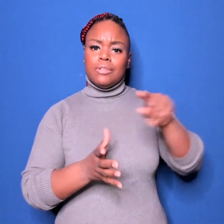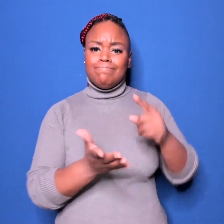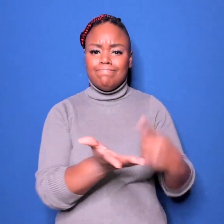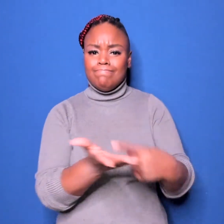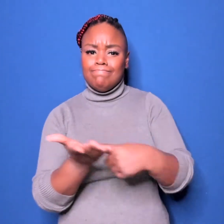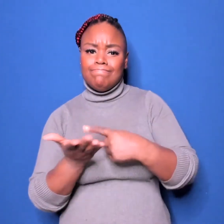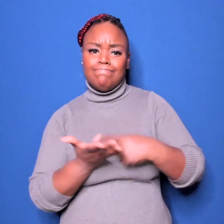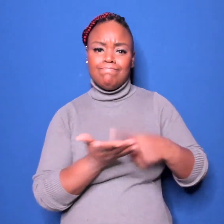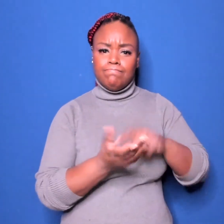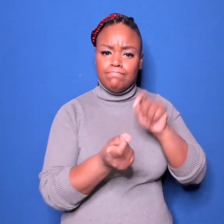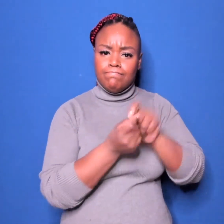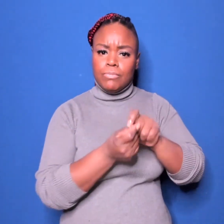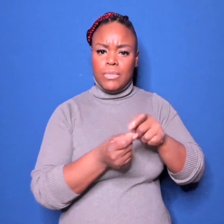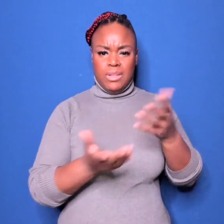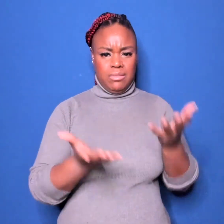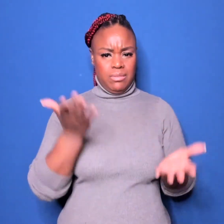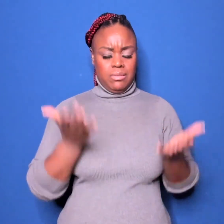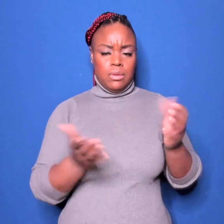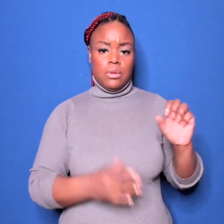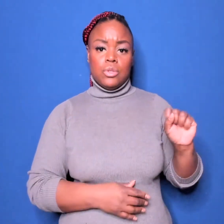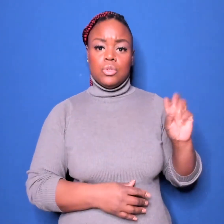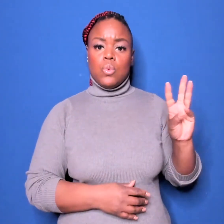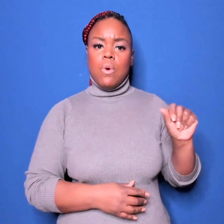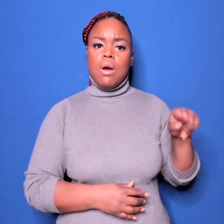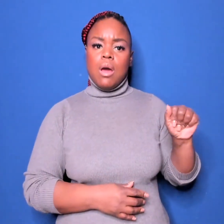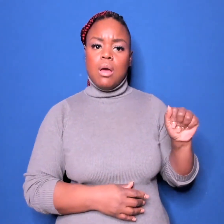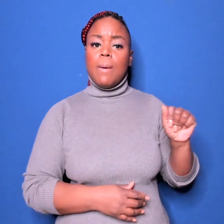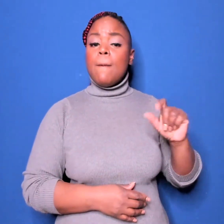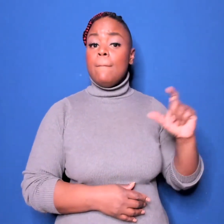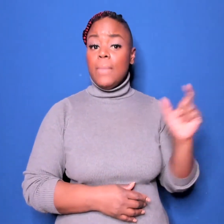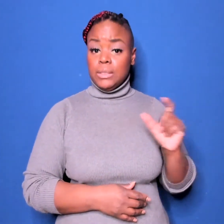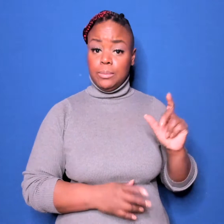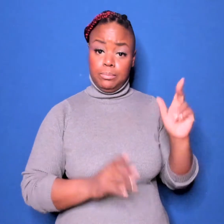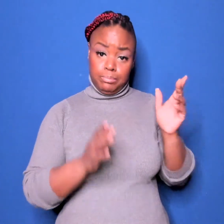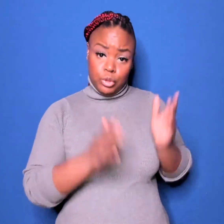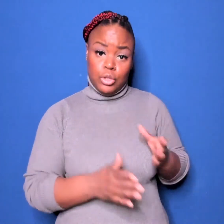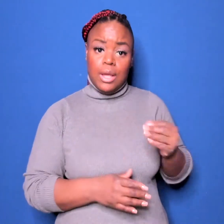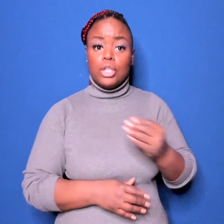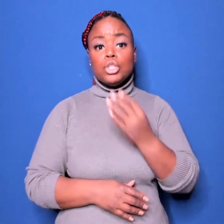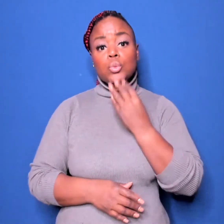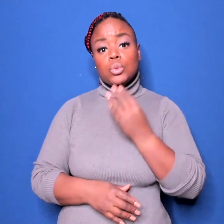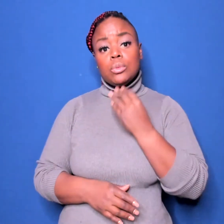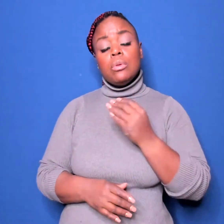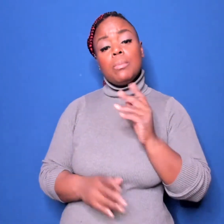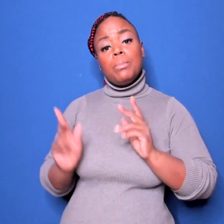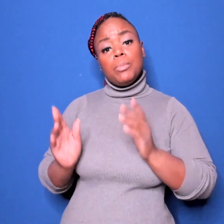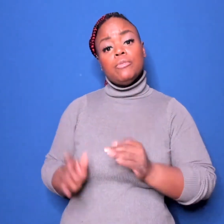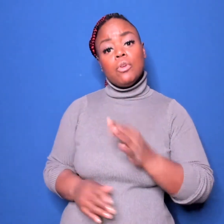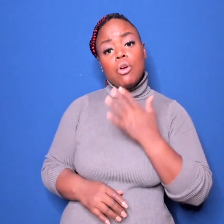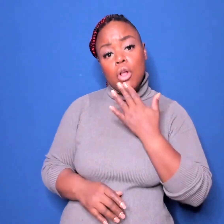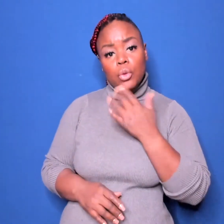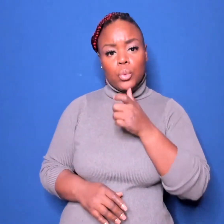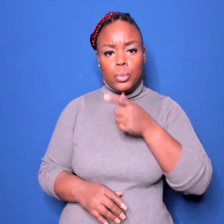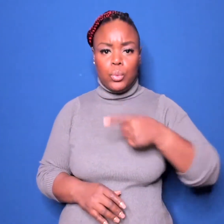for whom the conversation held particular weight, a SWANA Muslim person and a Jewish person of color,